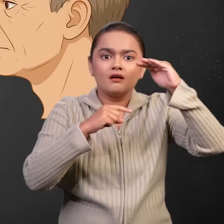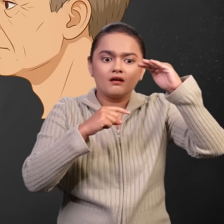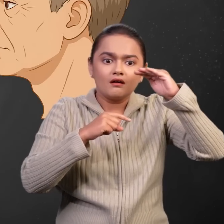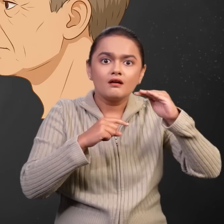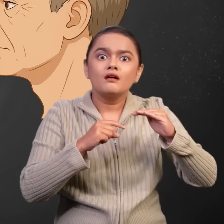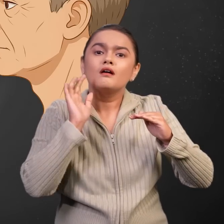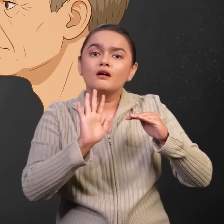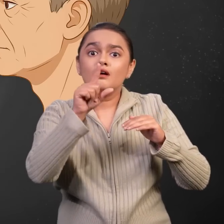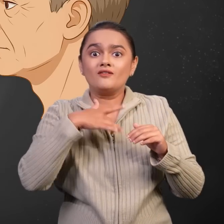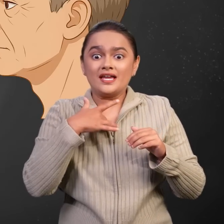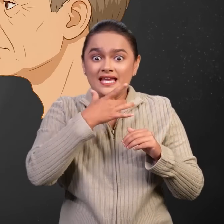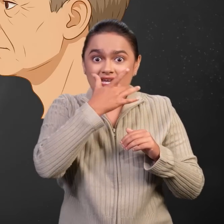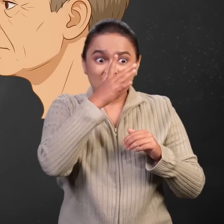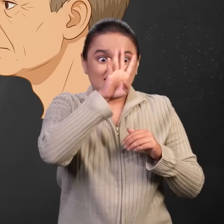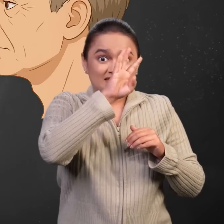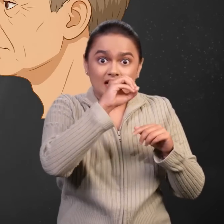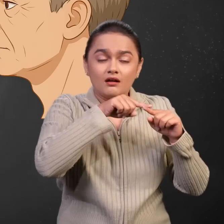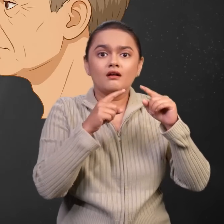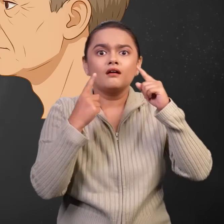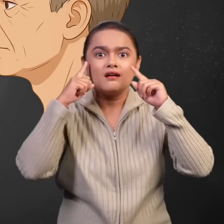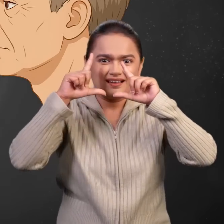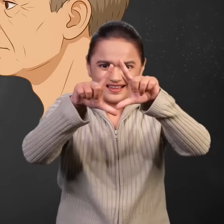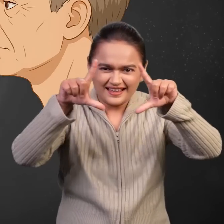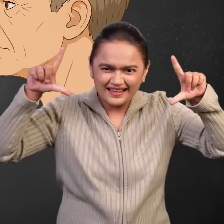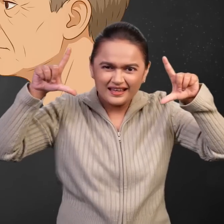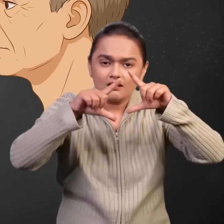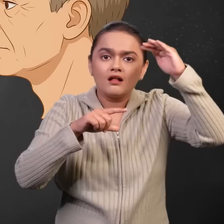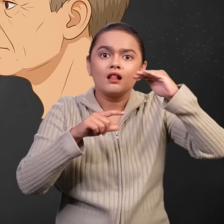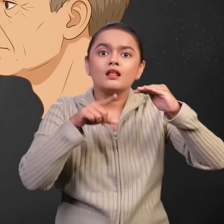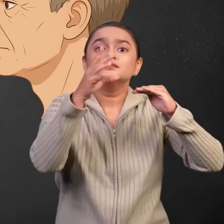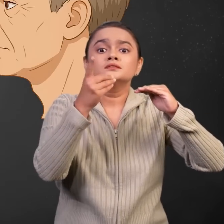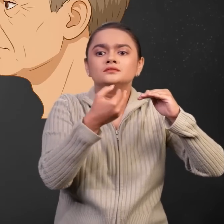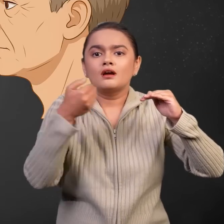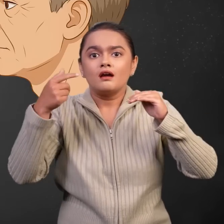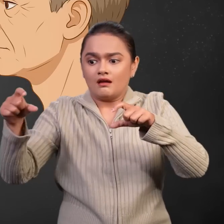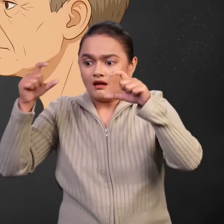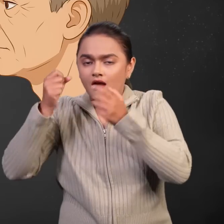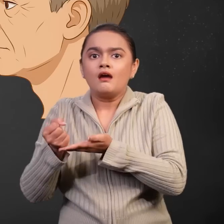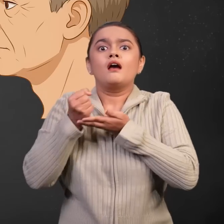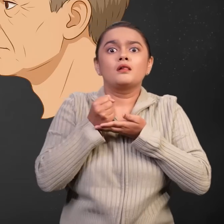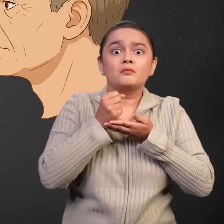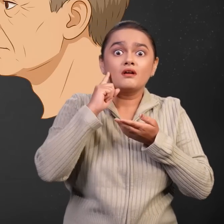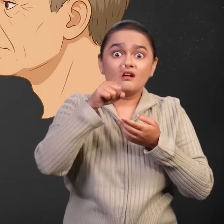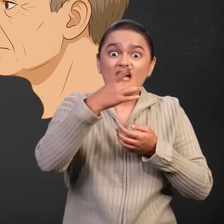It reaches a point at the age of 40 when you start requiring separate numbers, and as your age